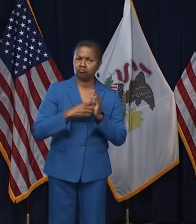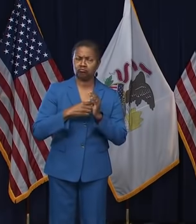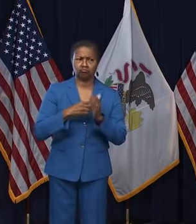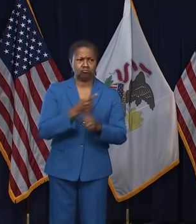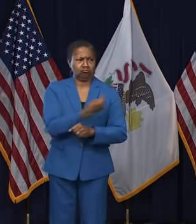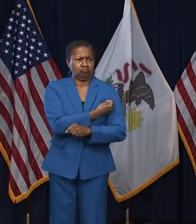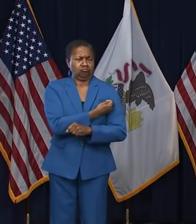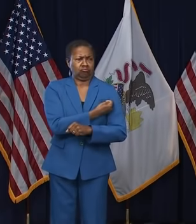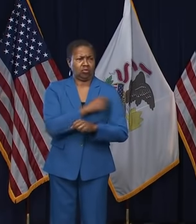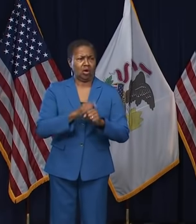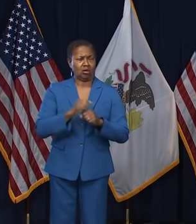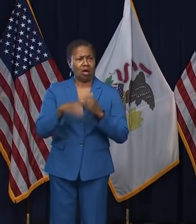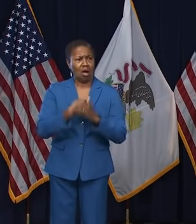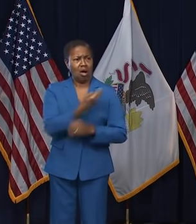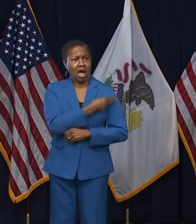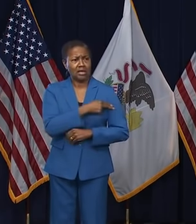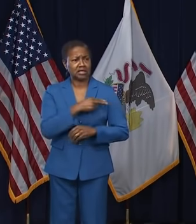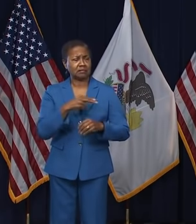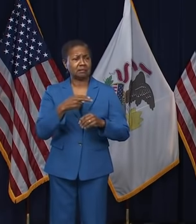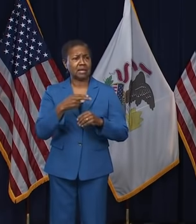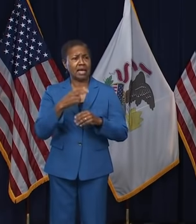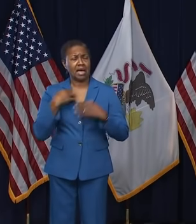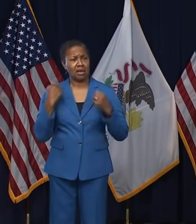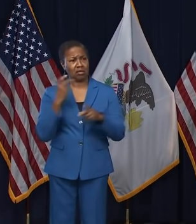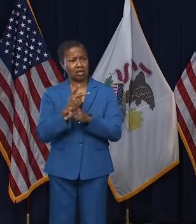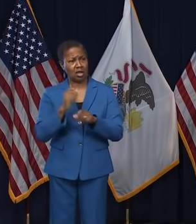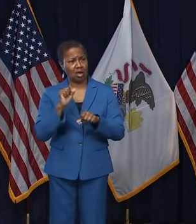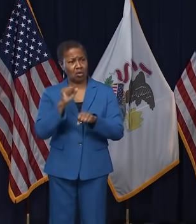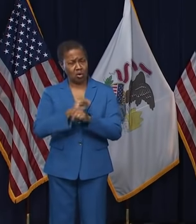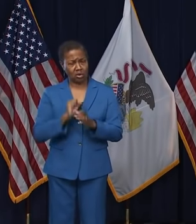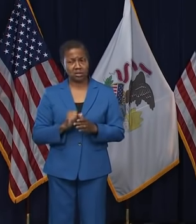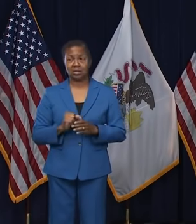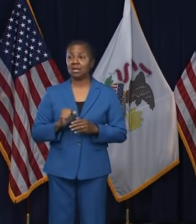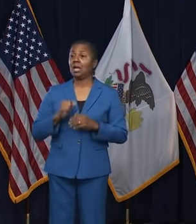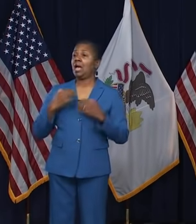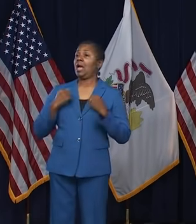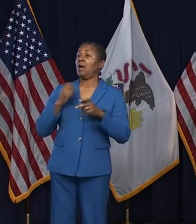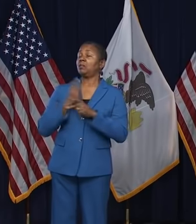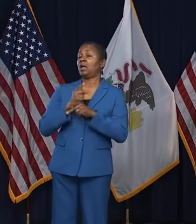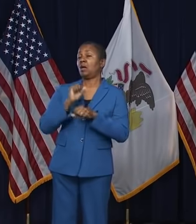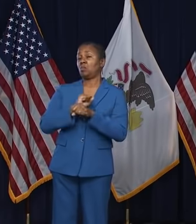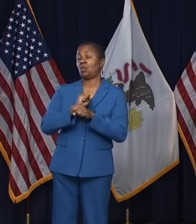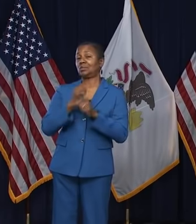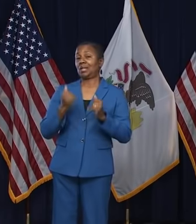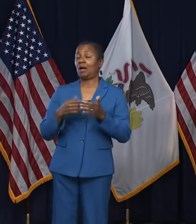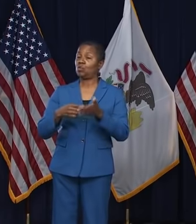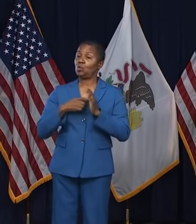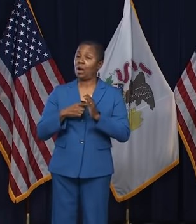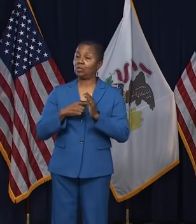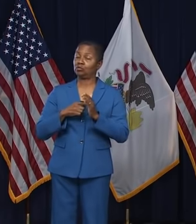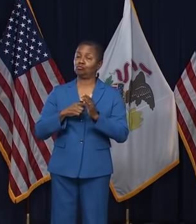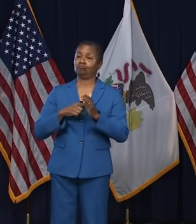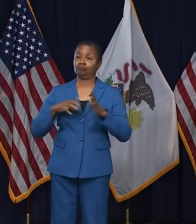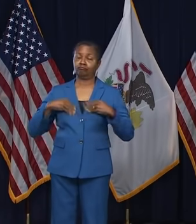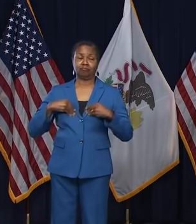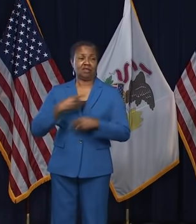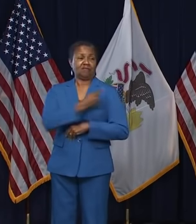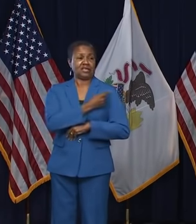staff we fly Off are actually good why don't people the back